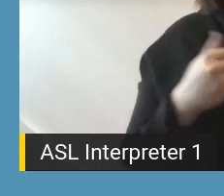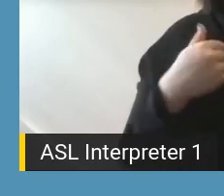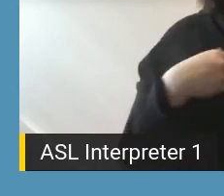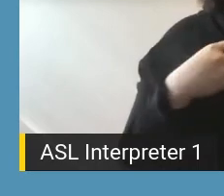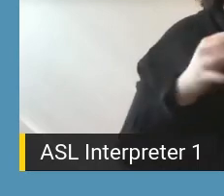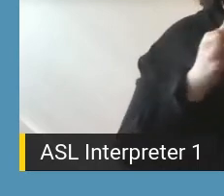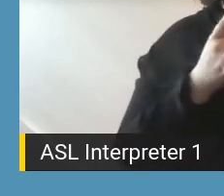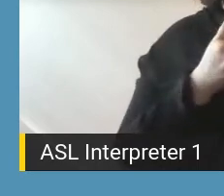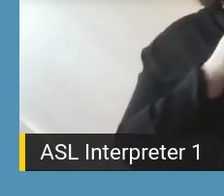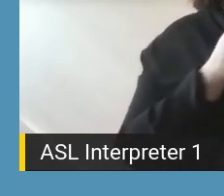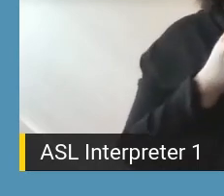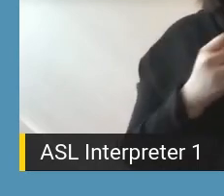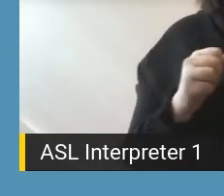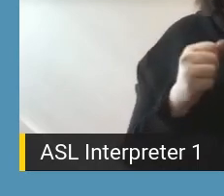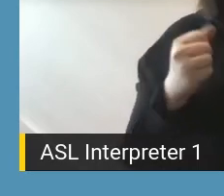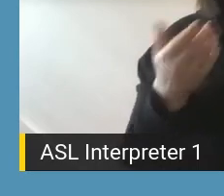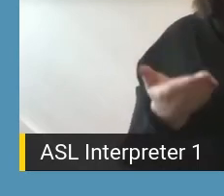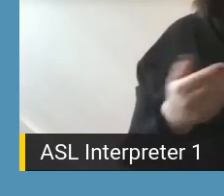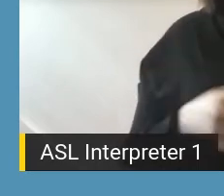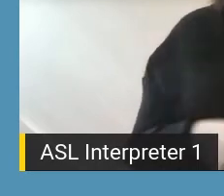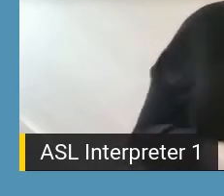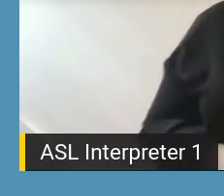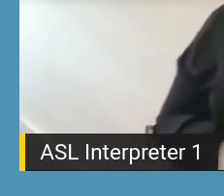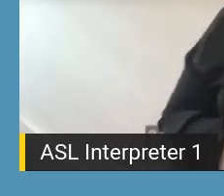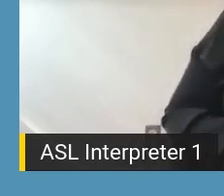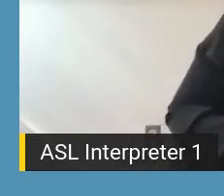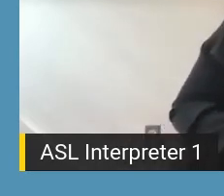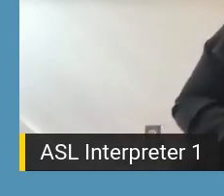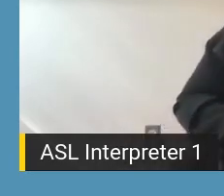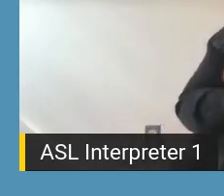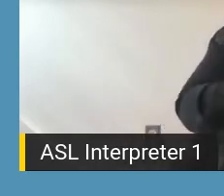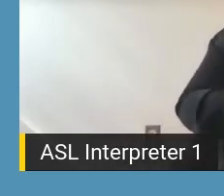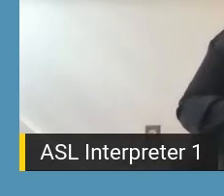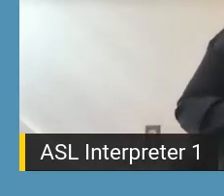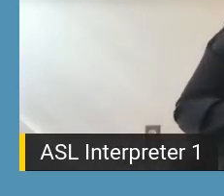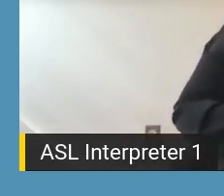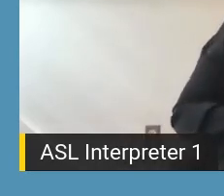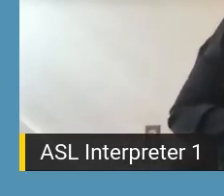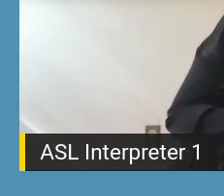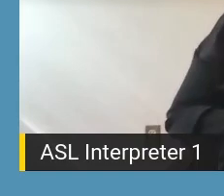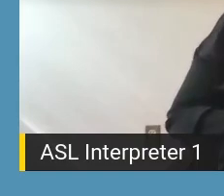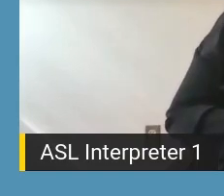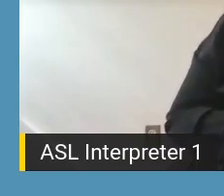Yeah, get on the email list for sales as well. Yeah.